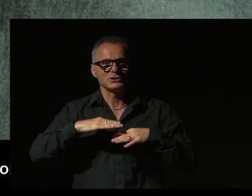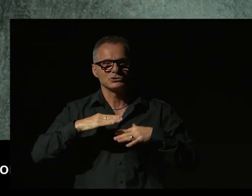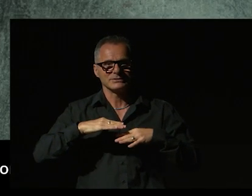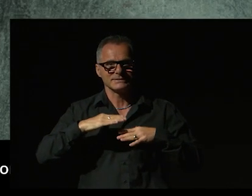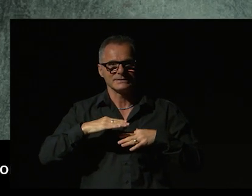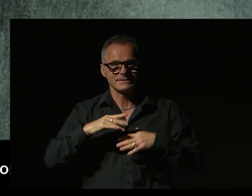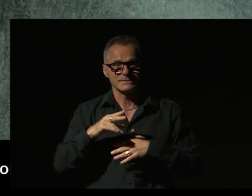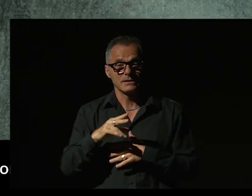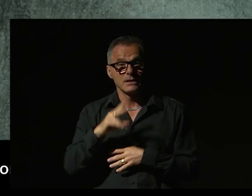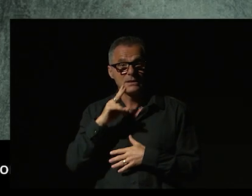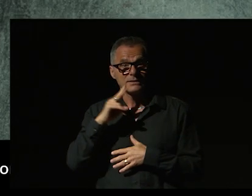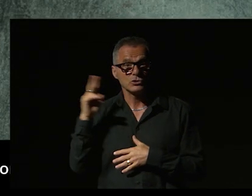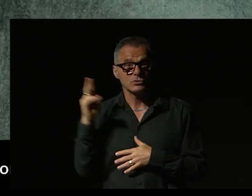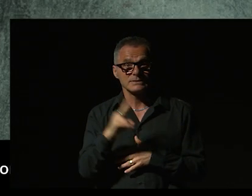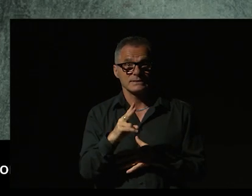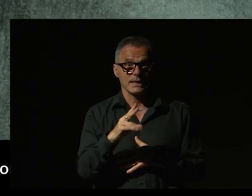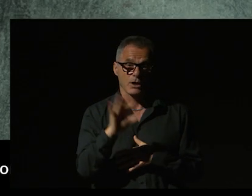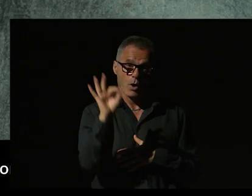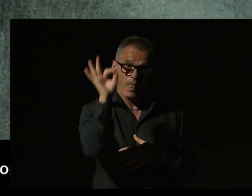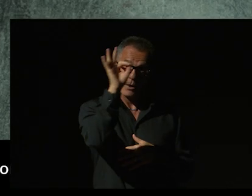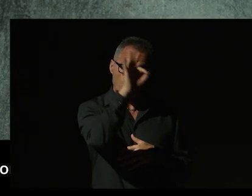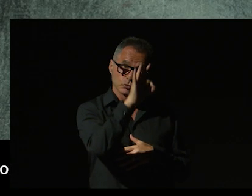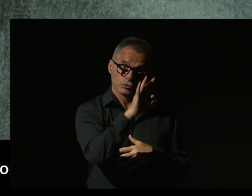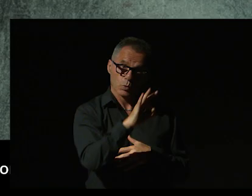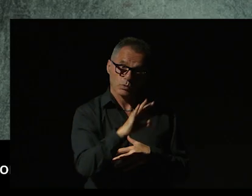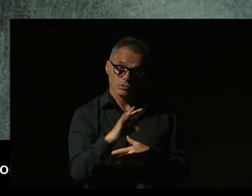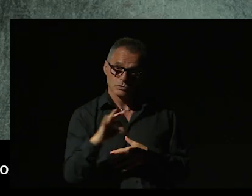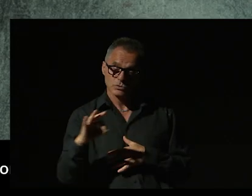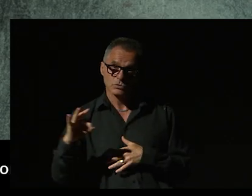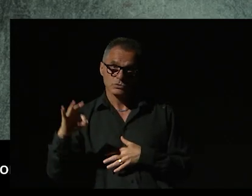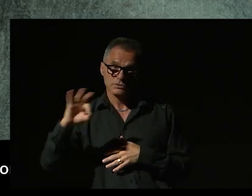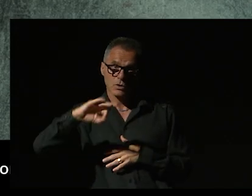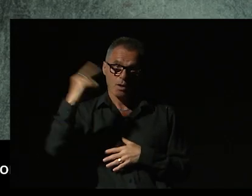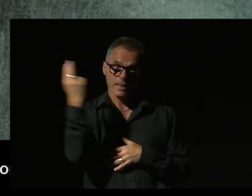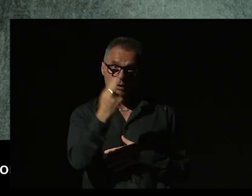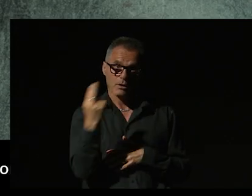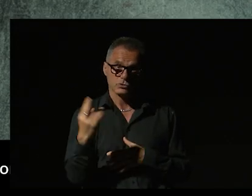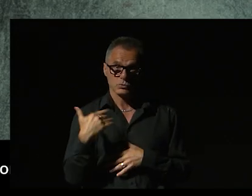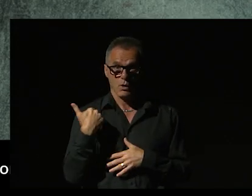that you see all along the contours in the cartoon of 'A Woman born of by Sea God'.